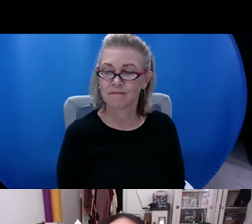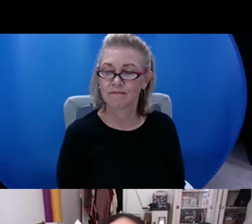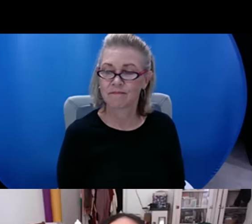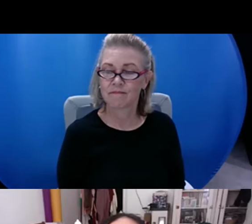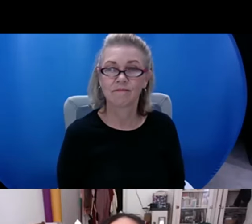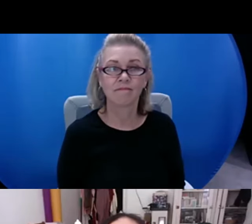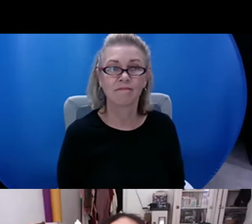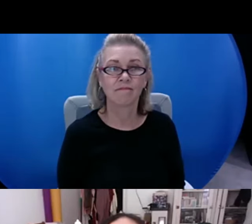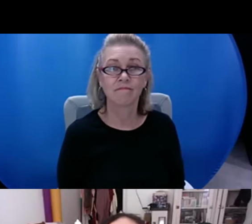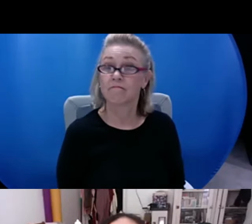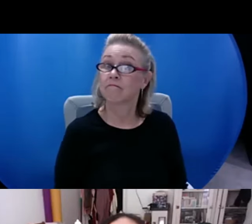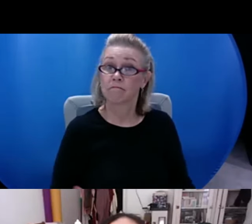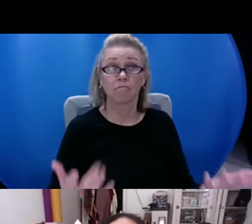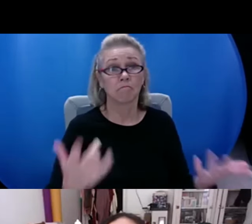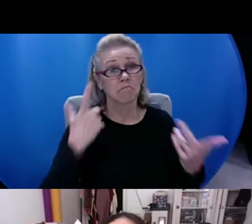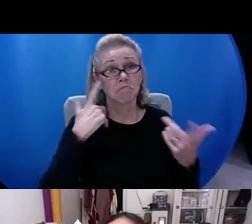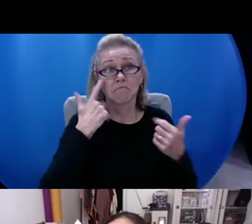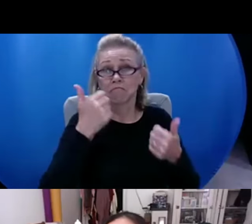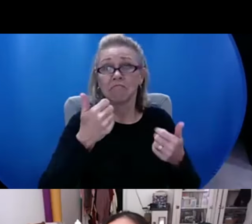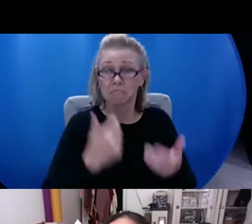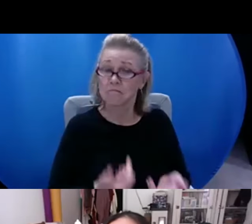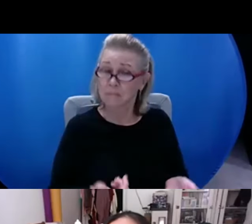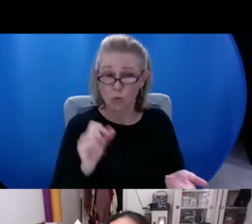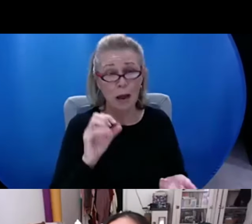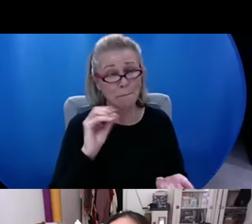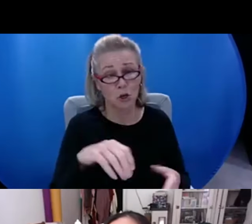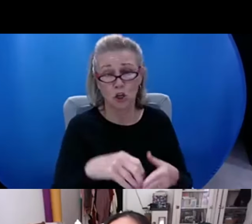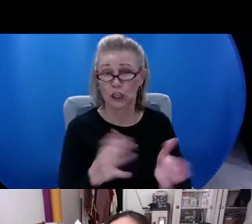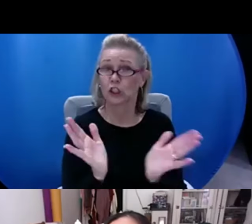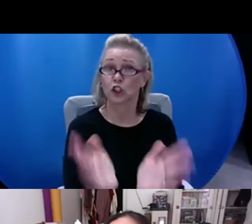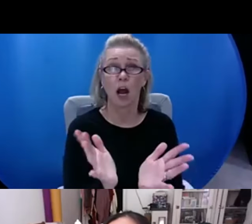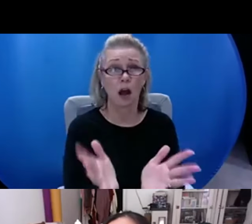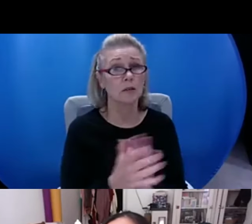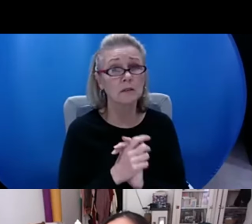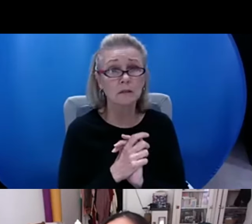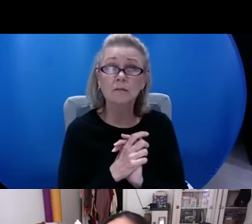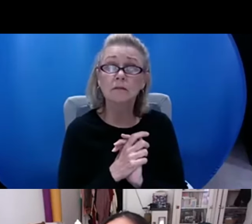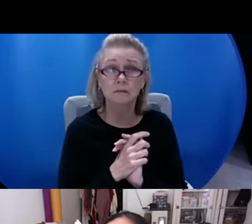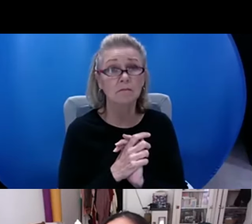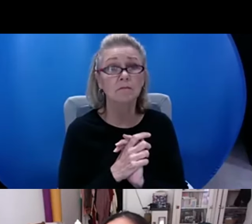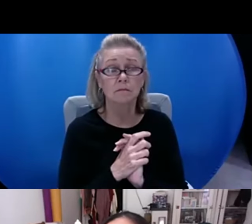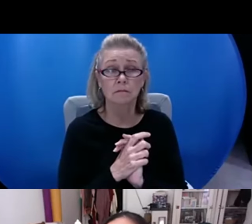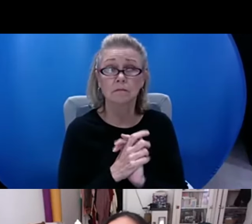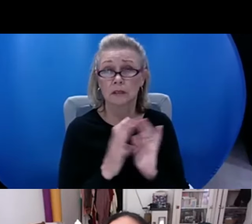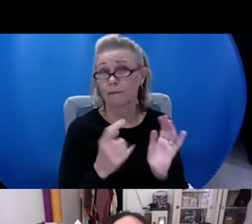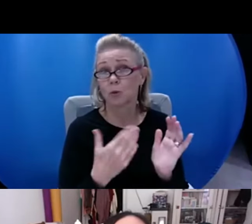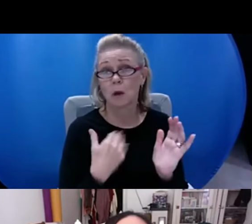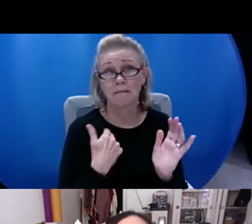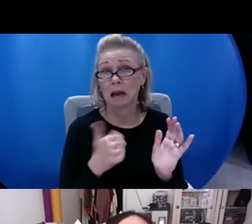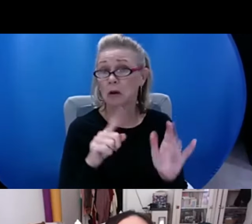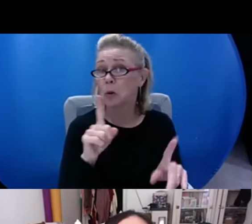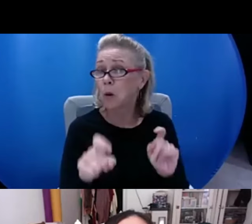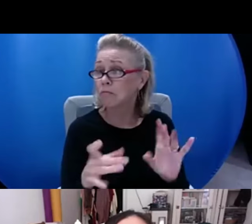Feel free to also put that question in the chat if you have any and it doesn't have to be a question,